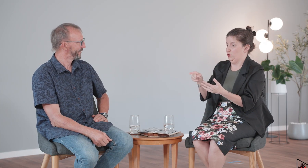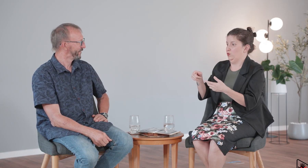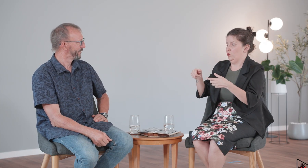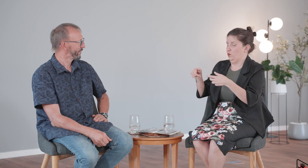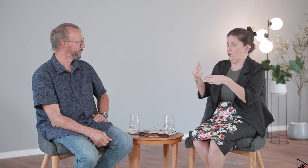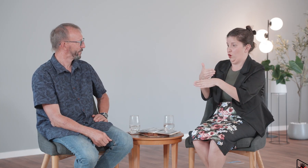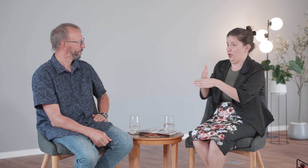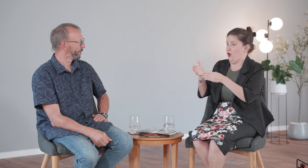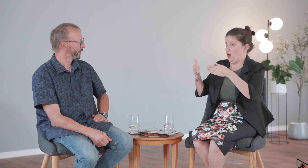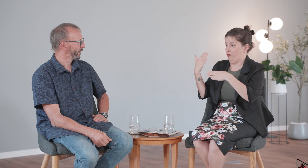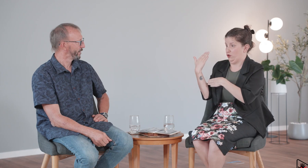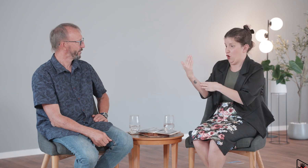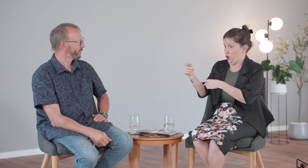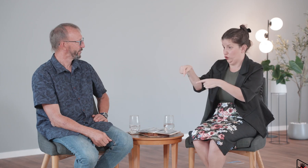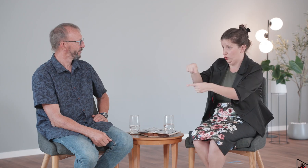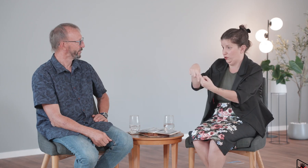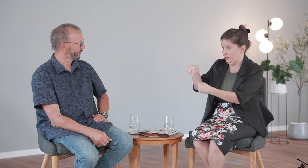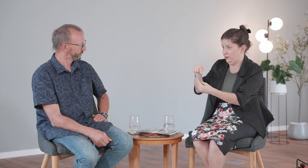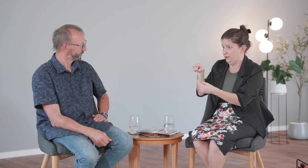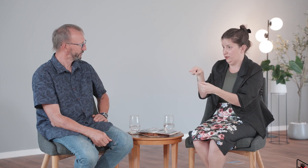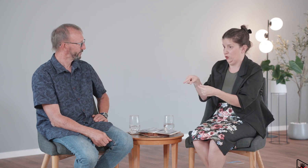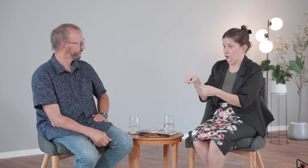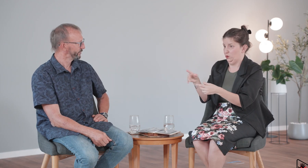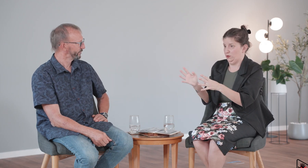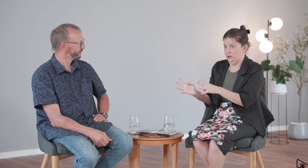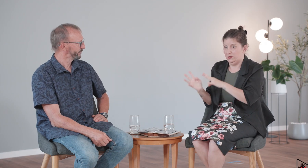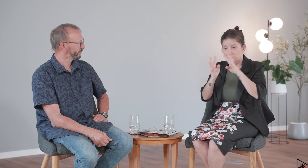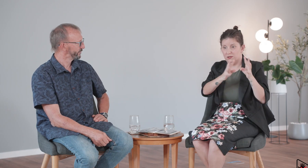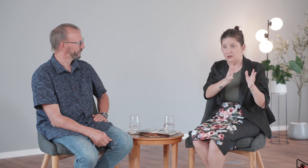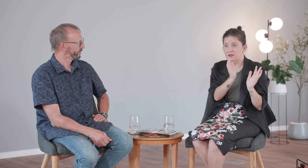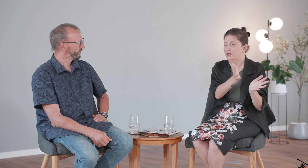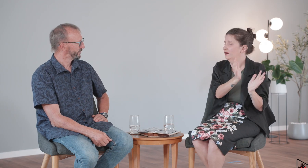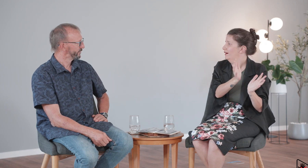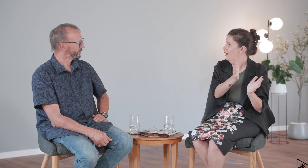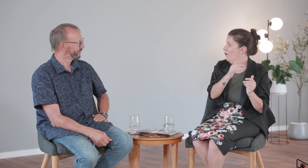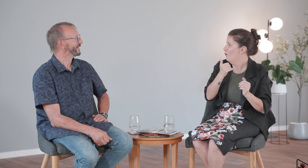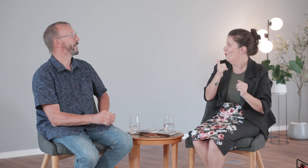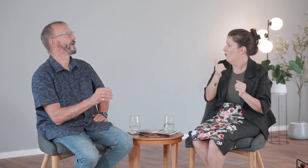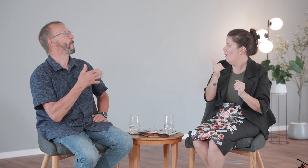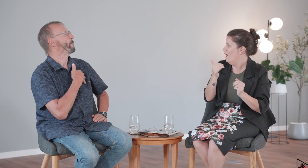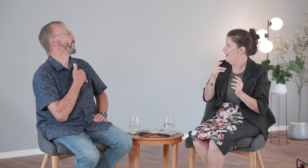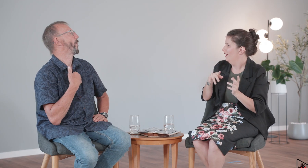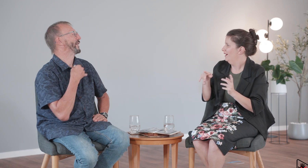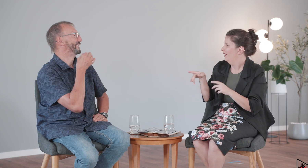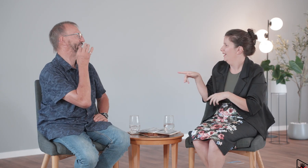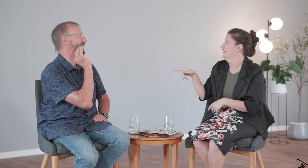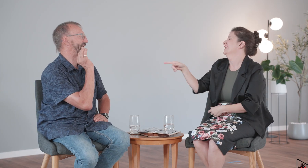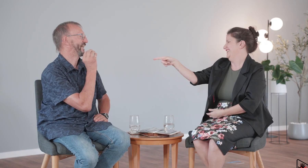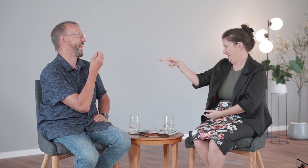And so you were all working on the yacht. Would the Deaf staff also catch up and socialize? Well,